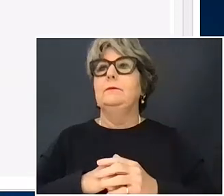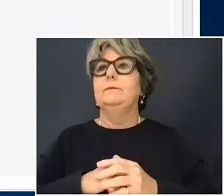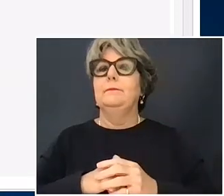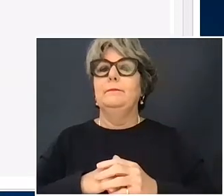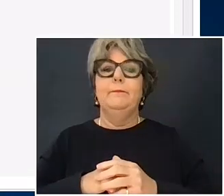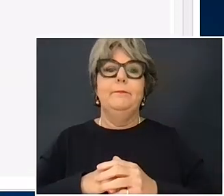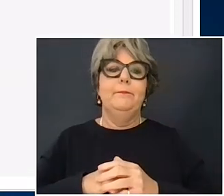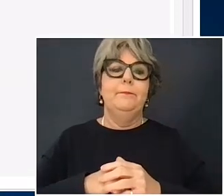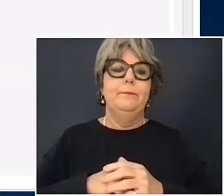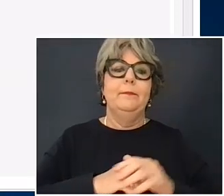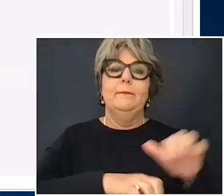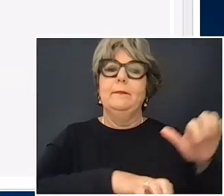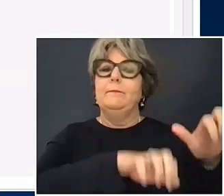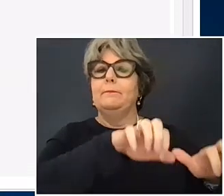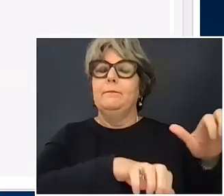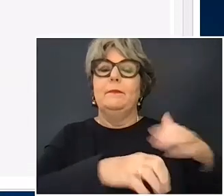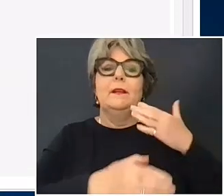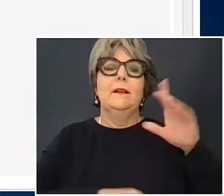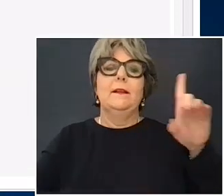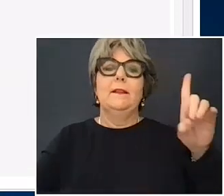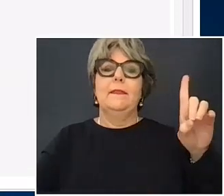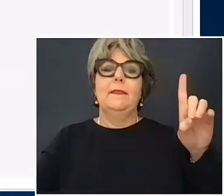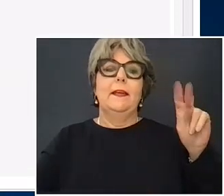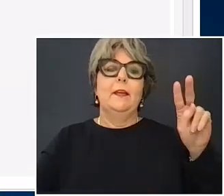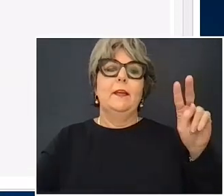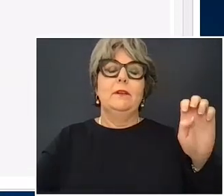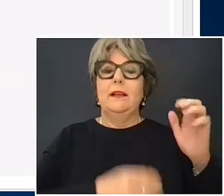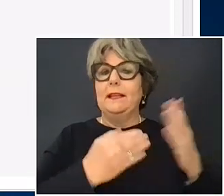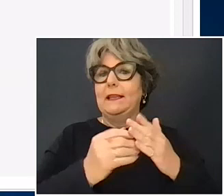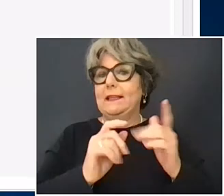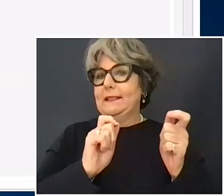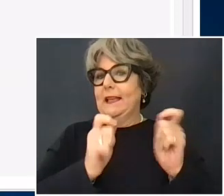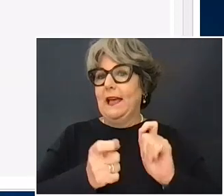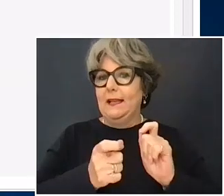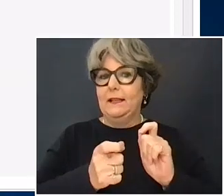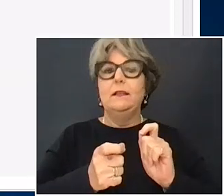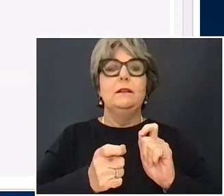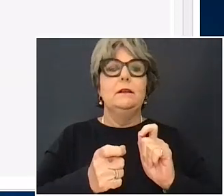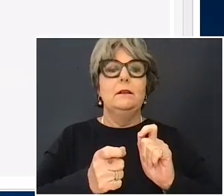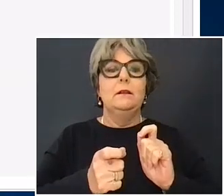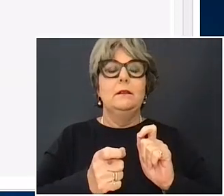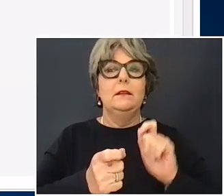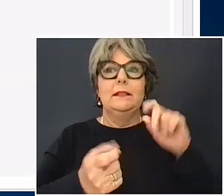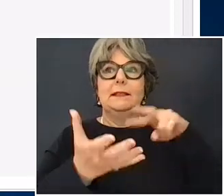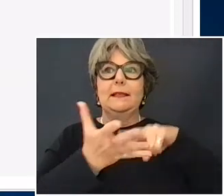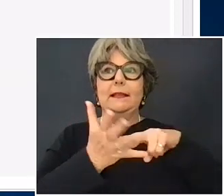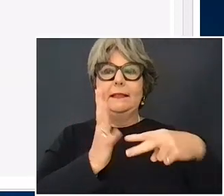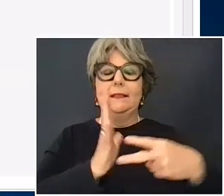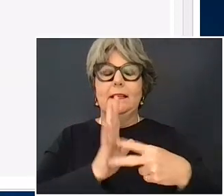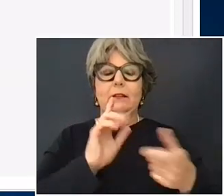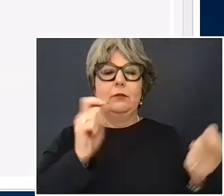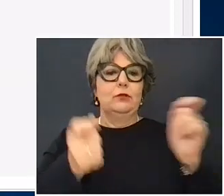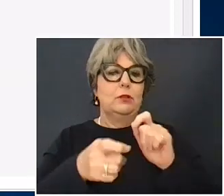And thank you, Dave. I would- so I think an easy edit if what you're saying is the intention and we don't want to change the definition of additional location is if